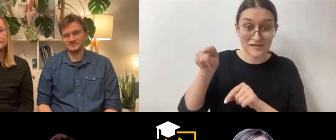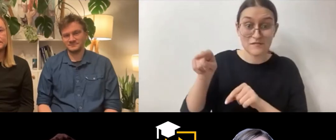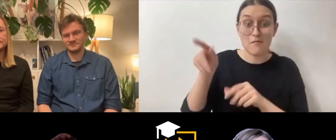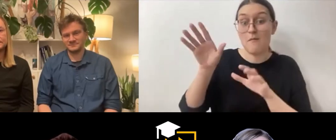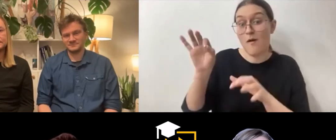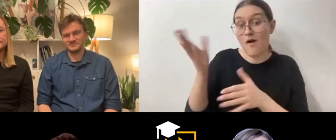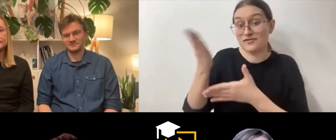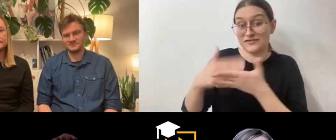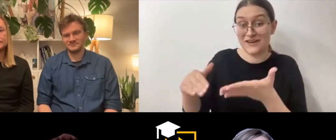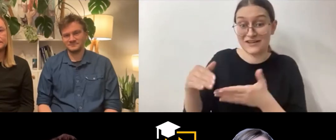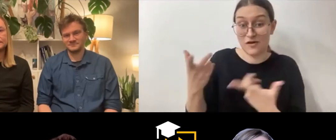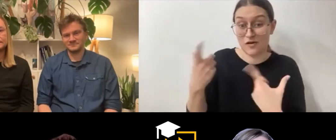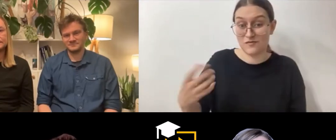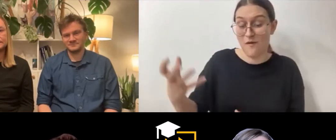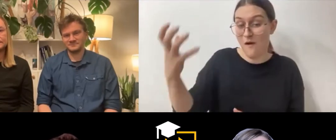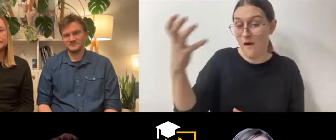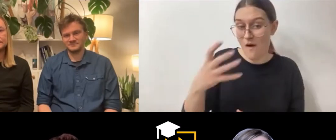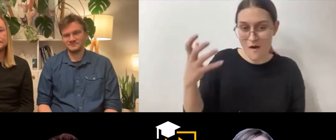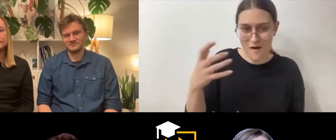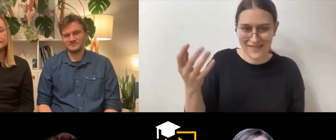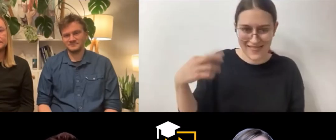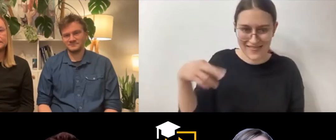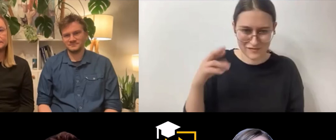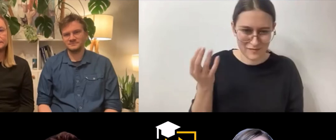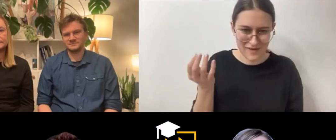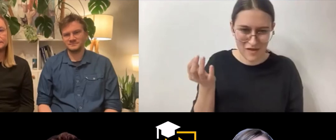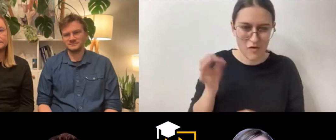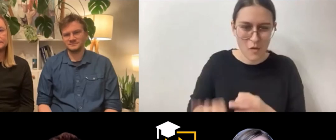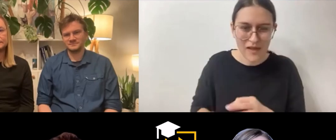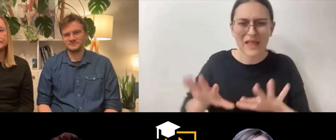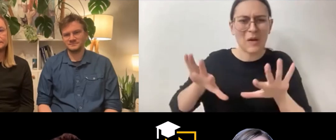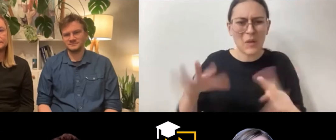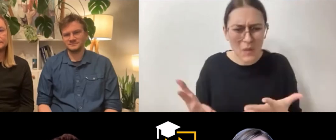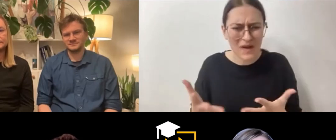Does this mean that you have some level of hearing thanks to the implant?